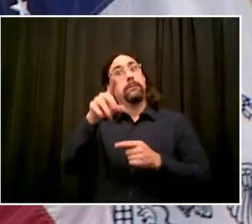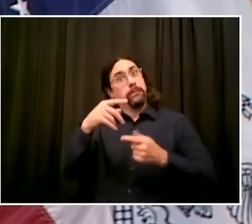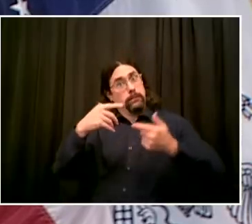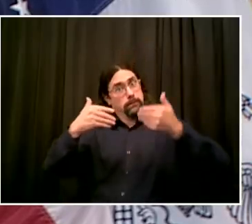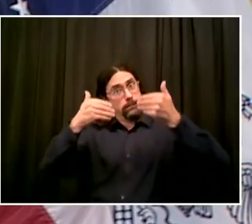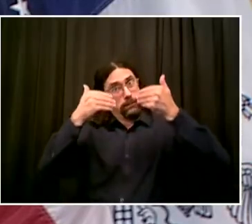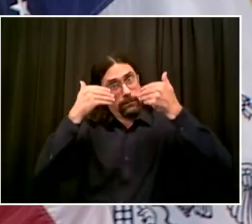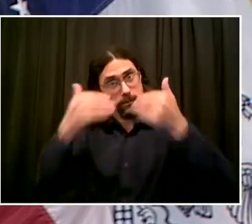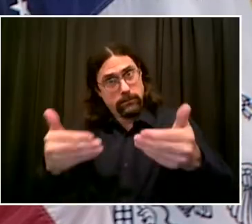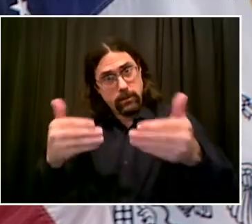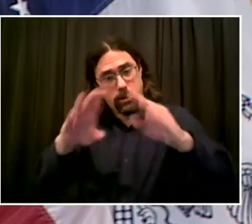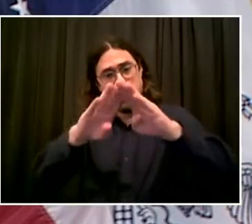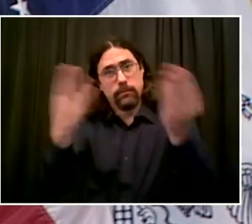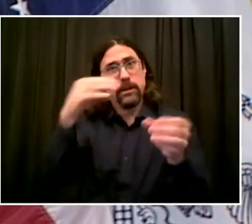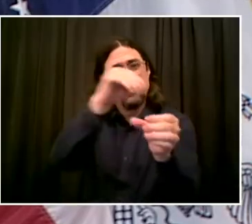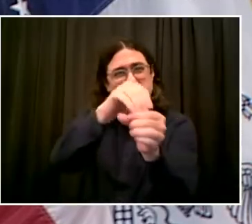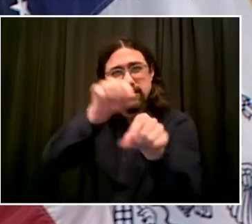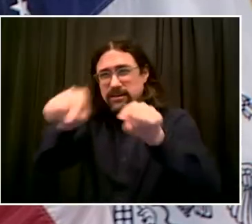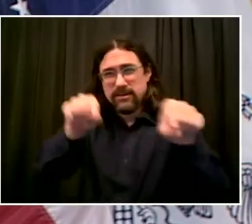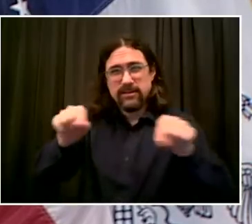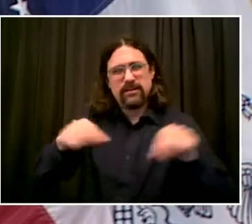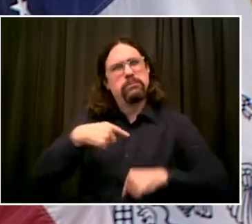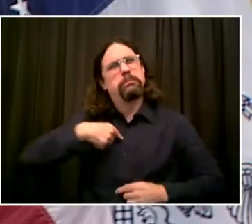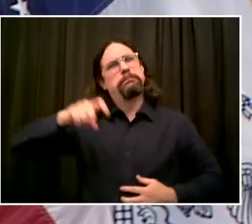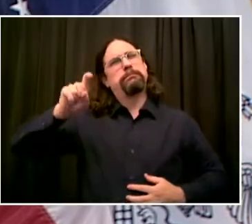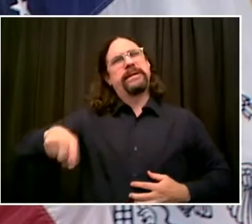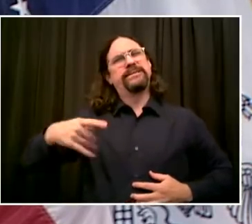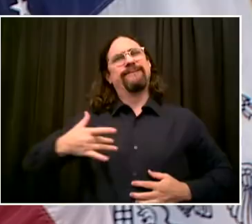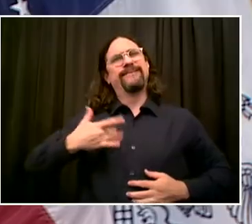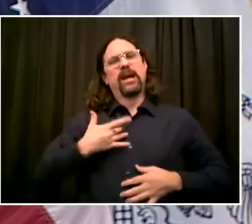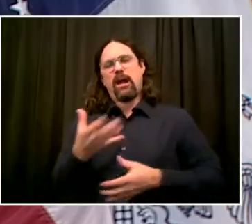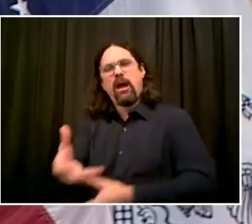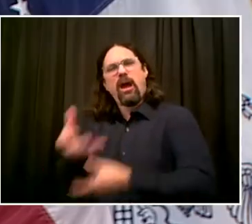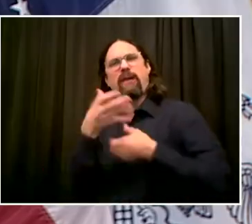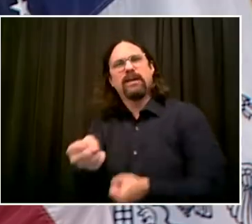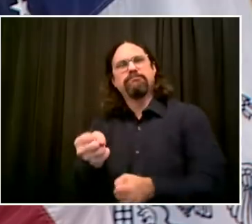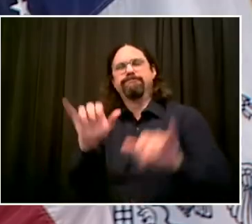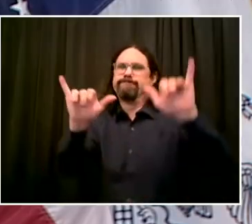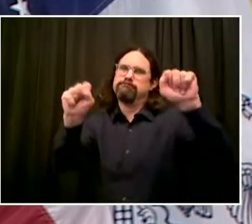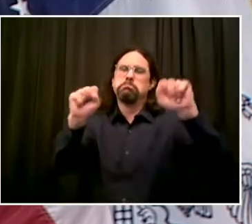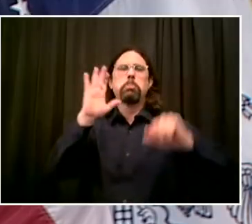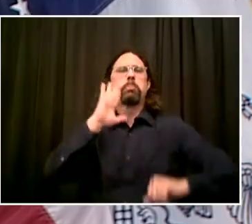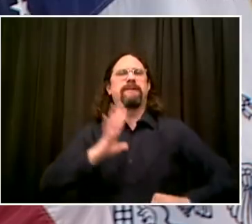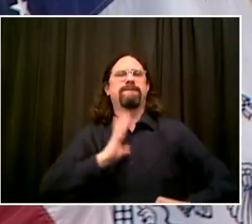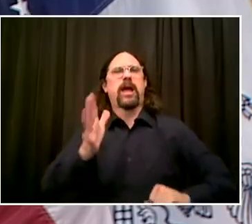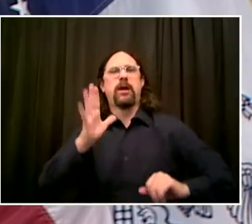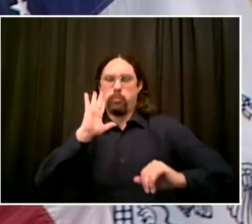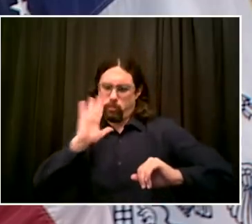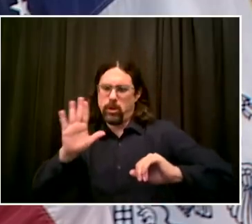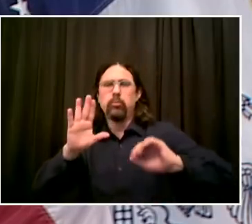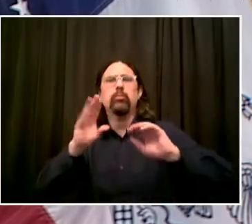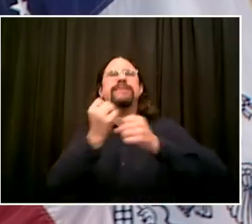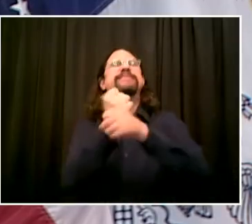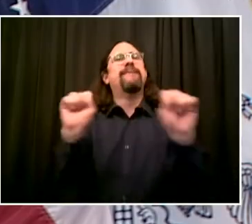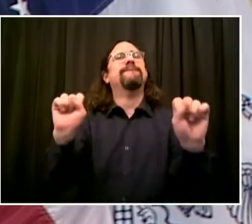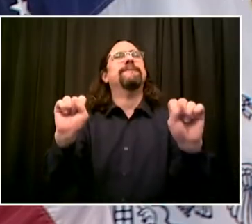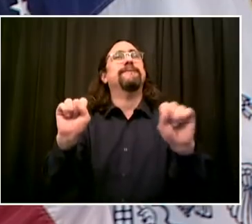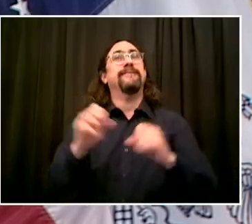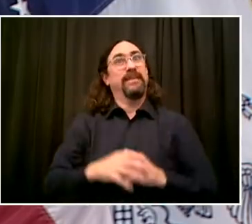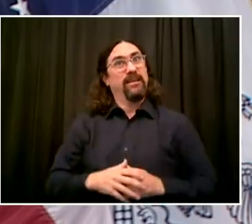ARE CERTAIN THAT IT WILL WORK, AND WITH REALLY DISTINCT RULES ABOUT HOW MANY PEOPLE CAN PARTICIPATE AND WHAT PRECAUTIONS, IT CANNOT BE A